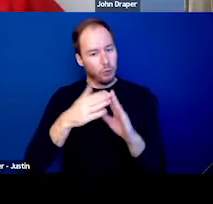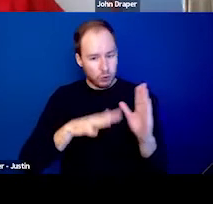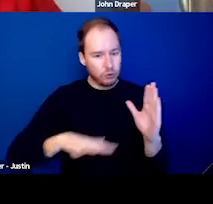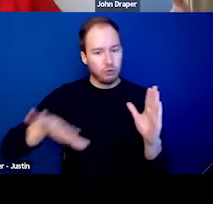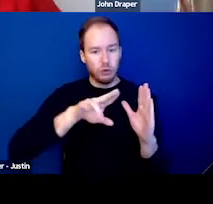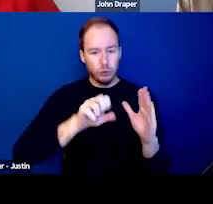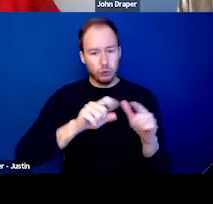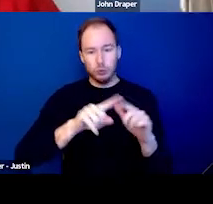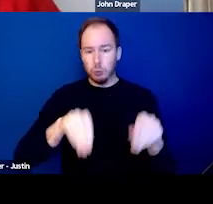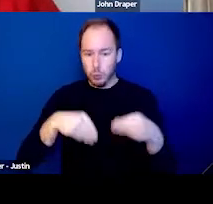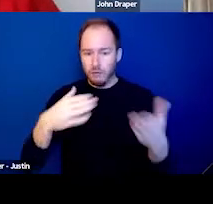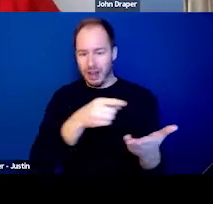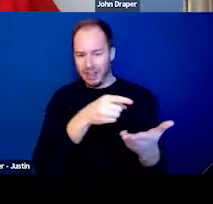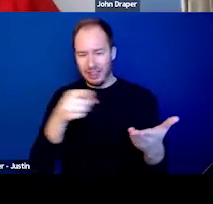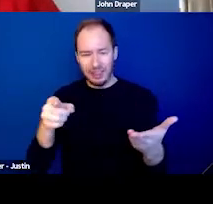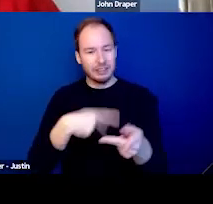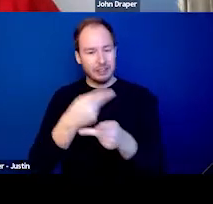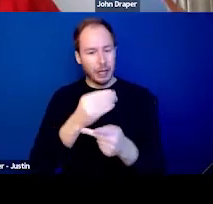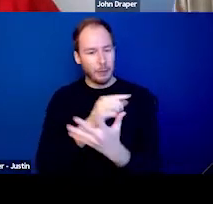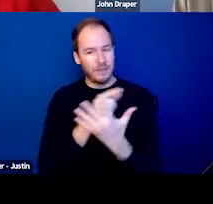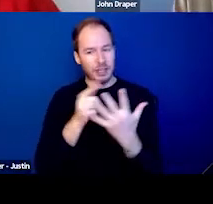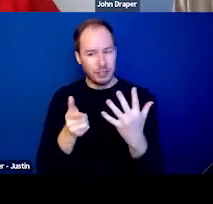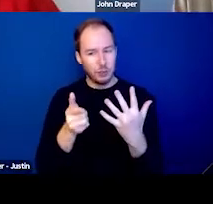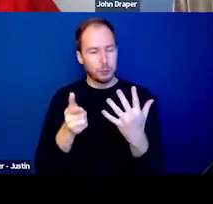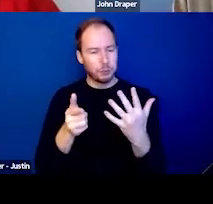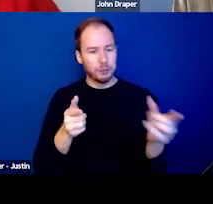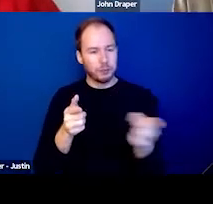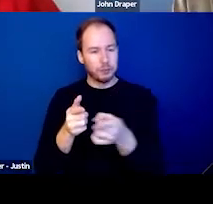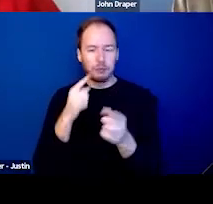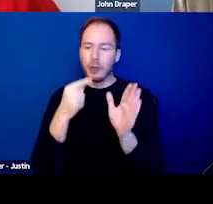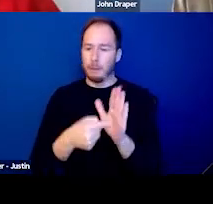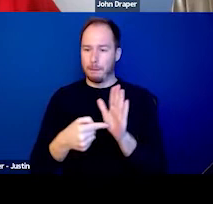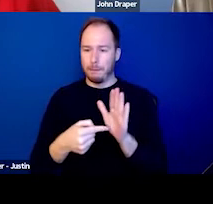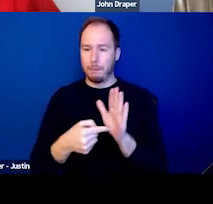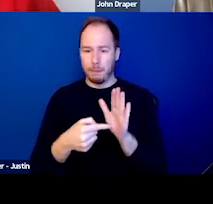is provide this kind of crisis care continuum. This is a model that is currently active